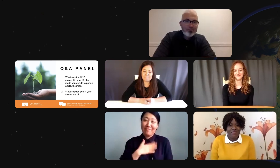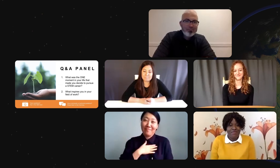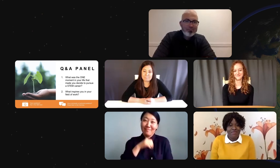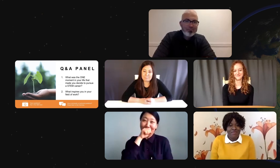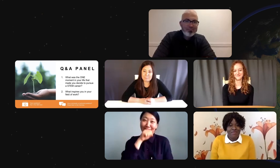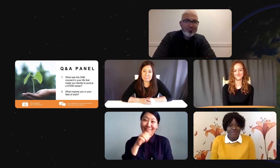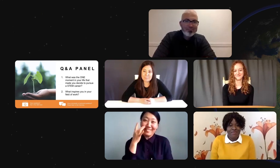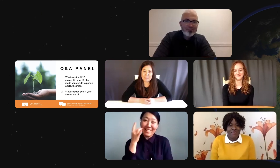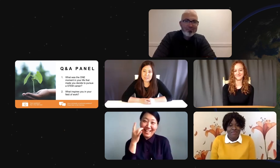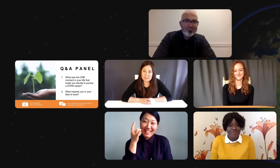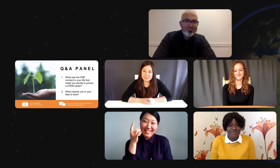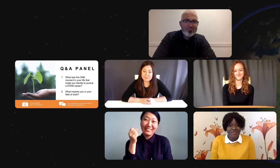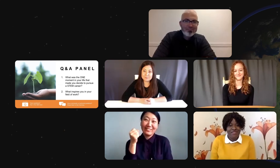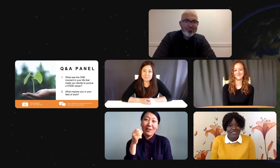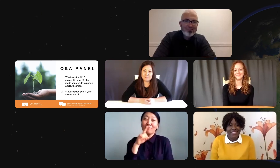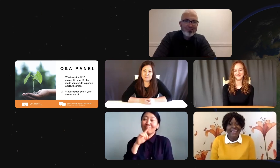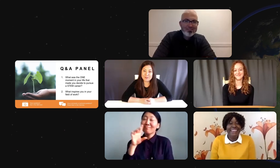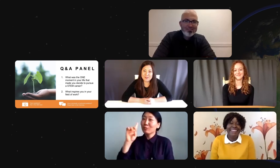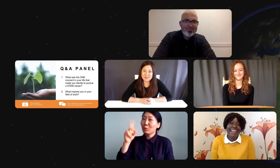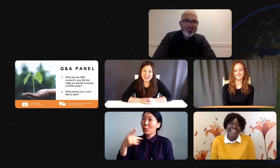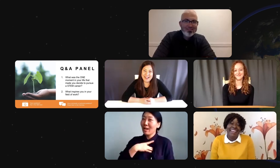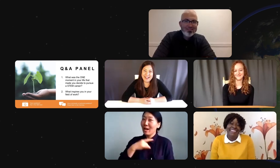I love cats.